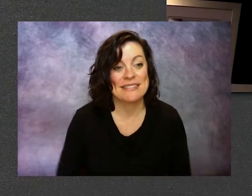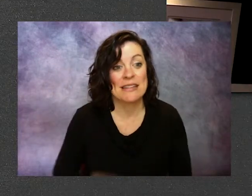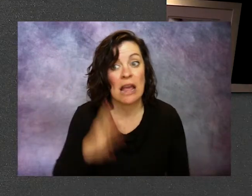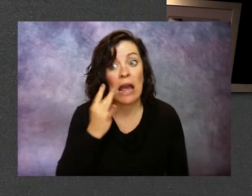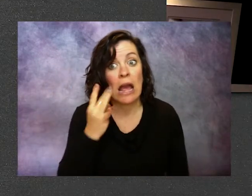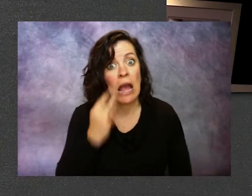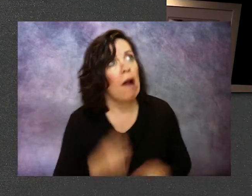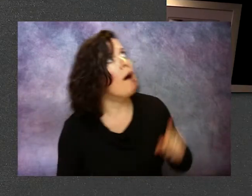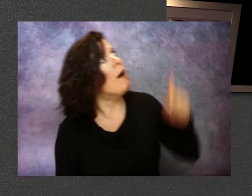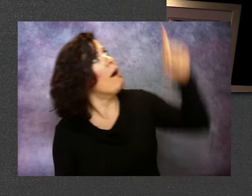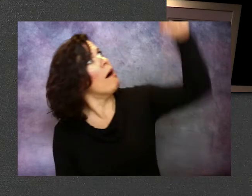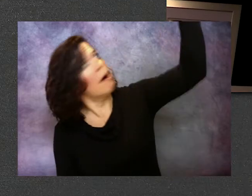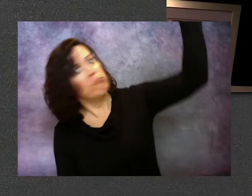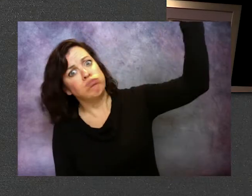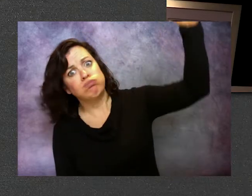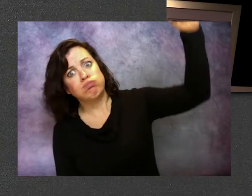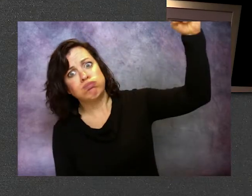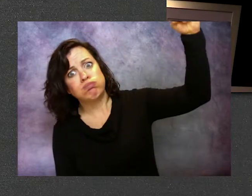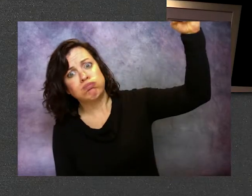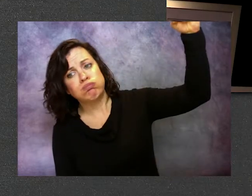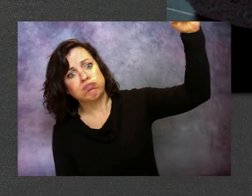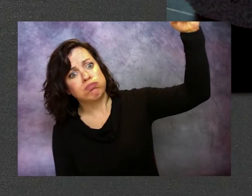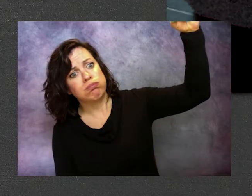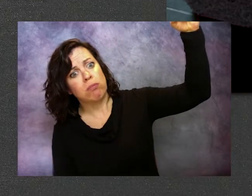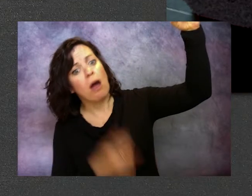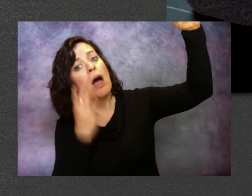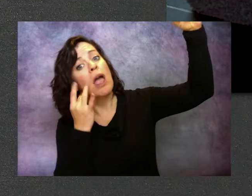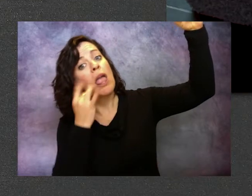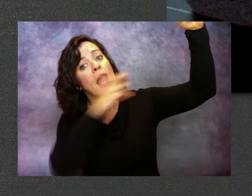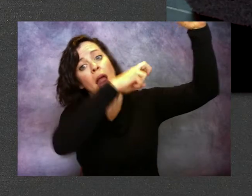Kitty up high. Kitty down low.